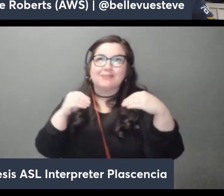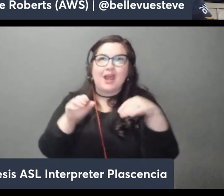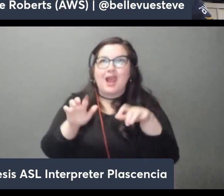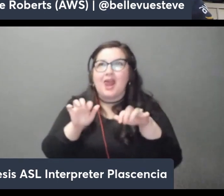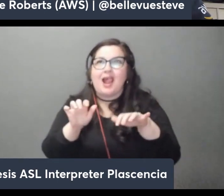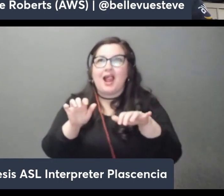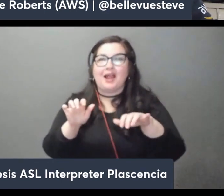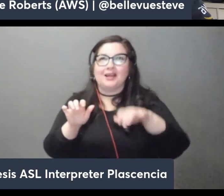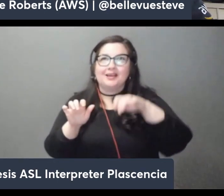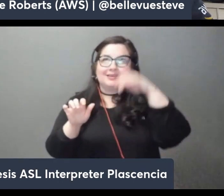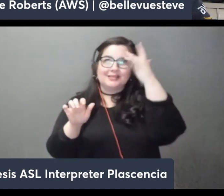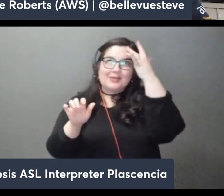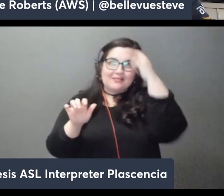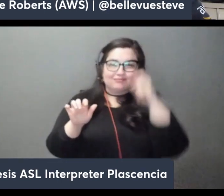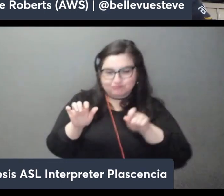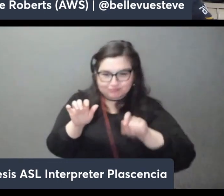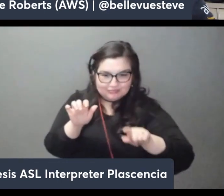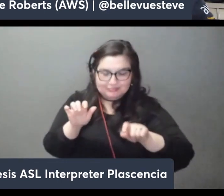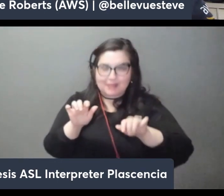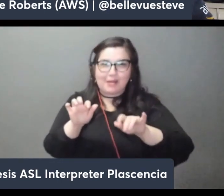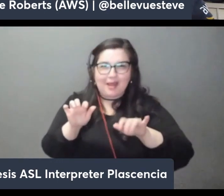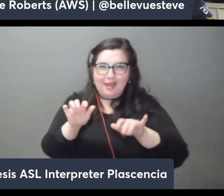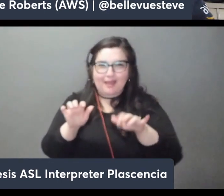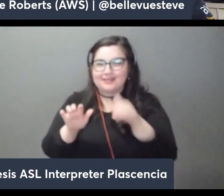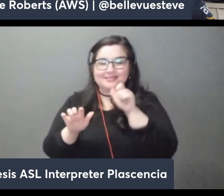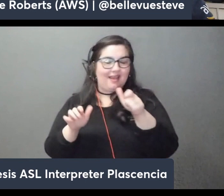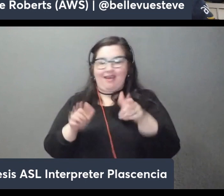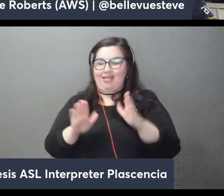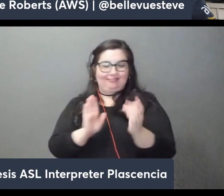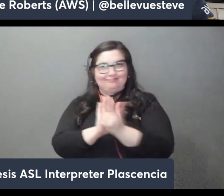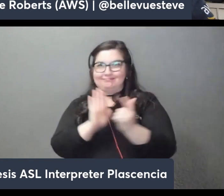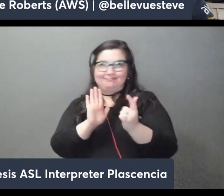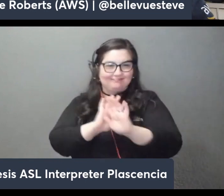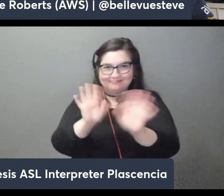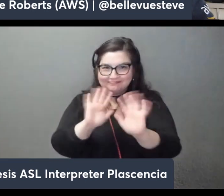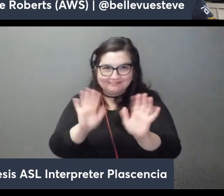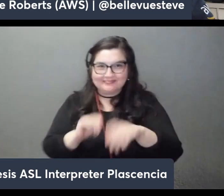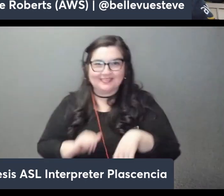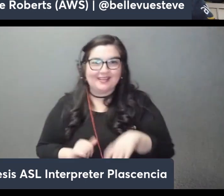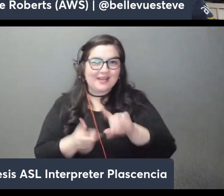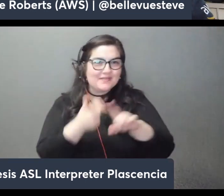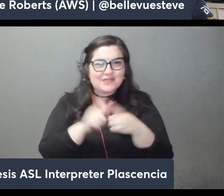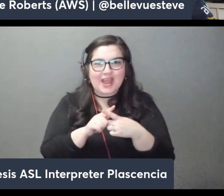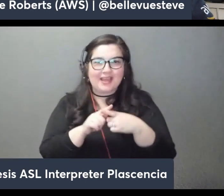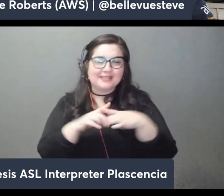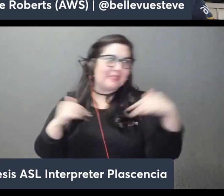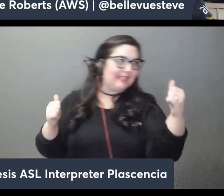remaining friends, so this is all still a little bit of a different world to me.